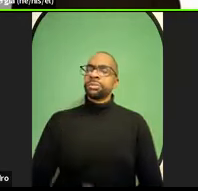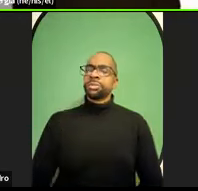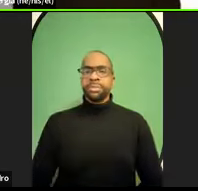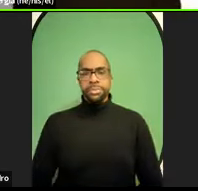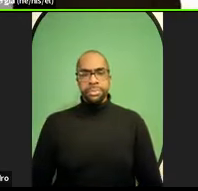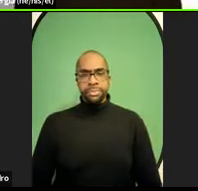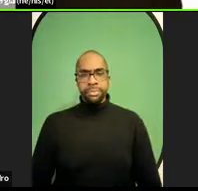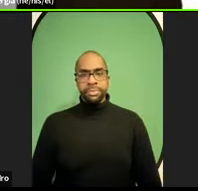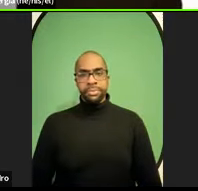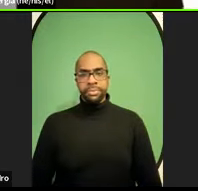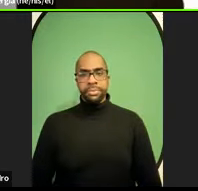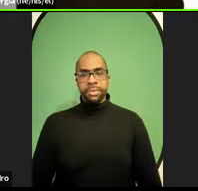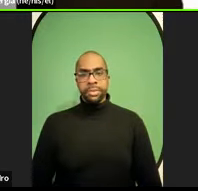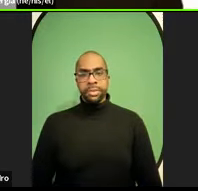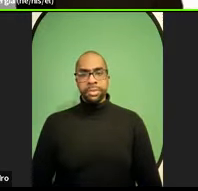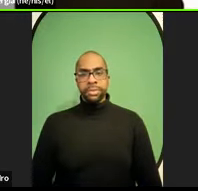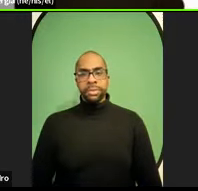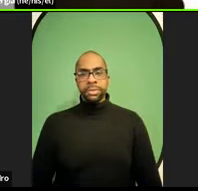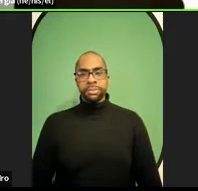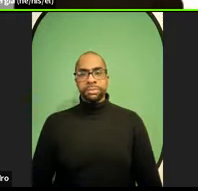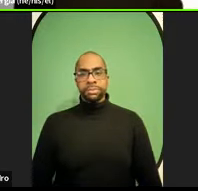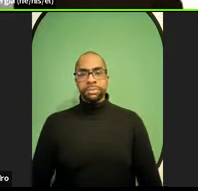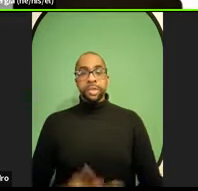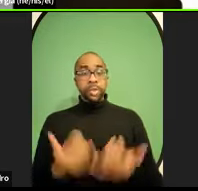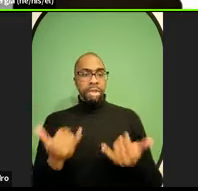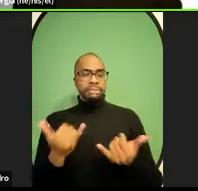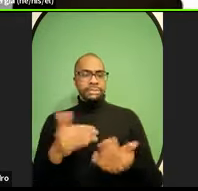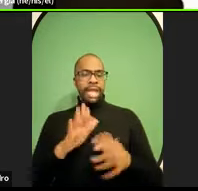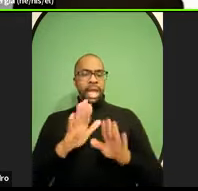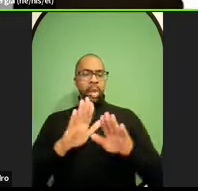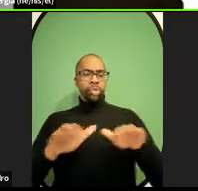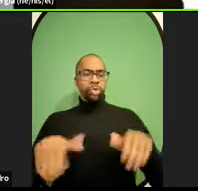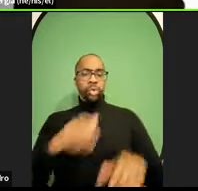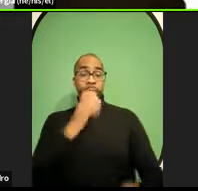And a quick medical questions.